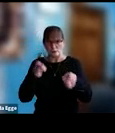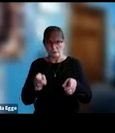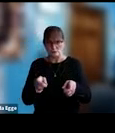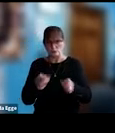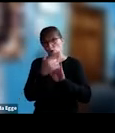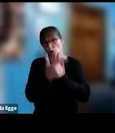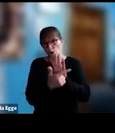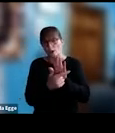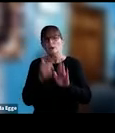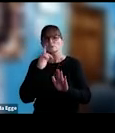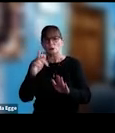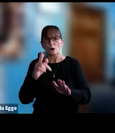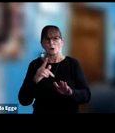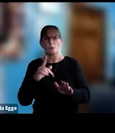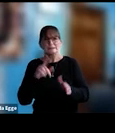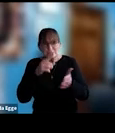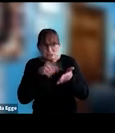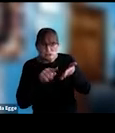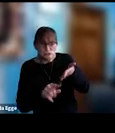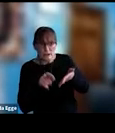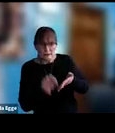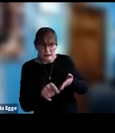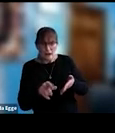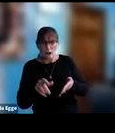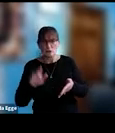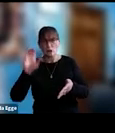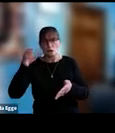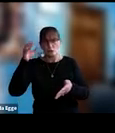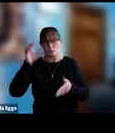I highly recommend checking out the Code of Federal Regulations.